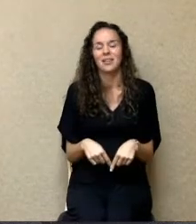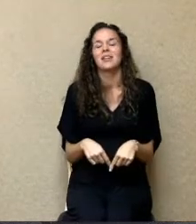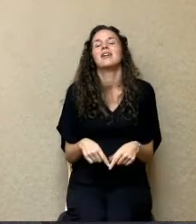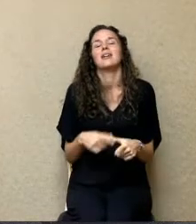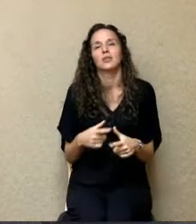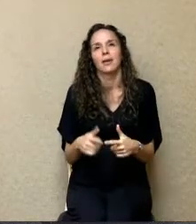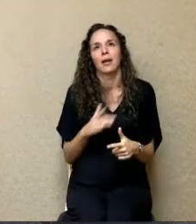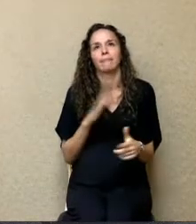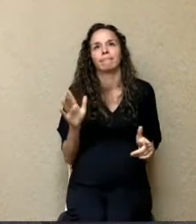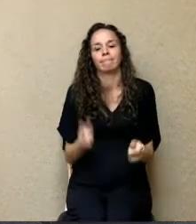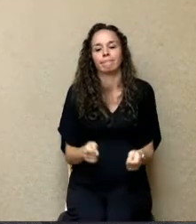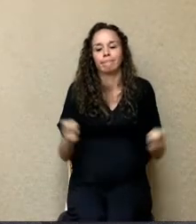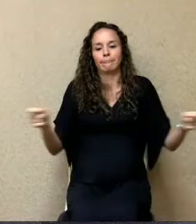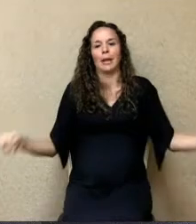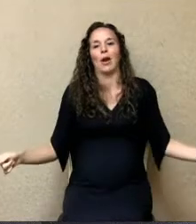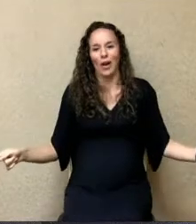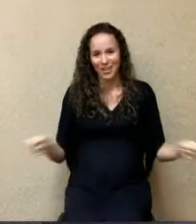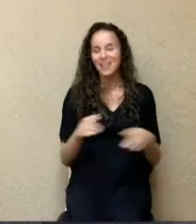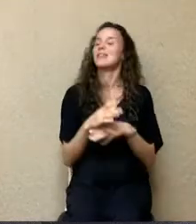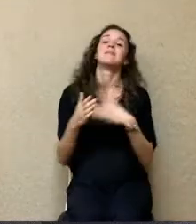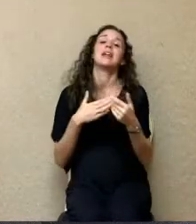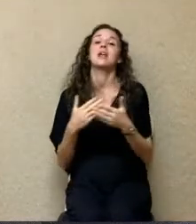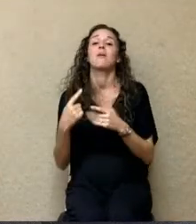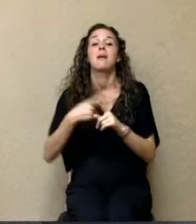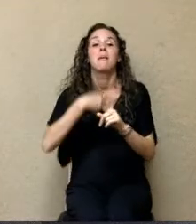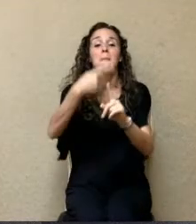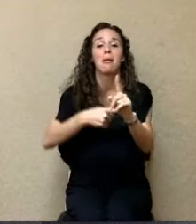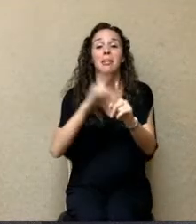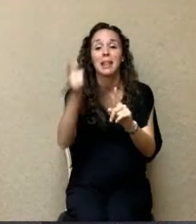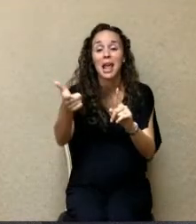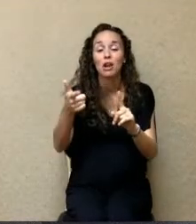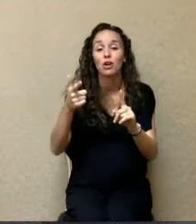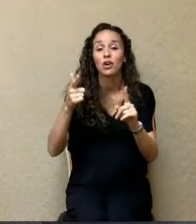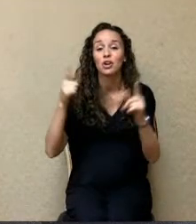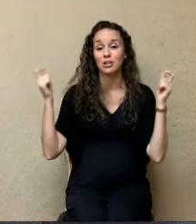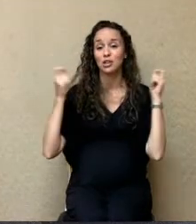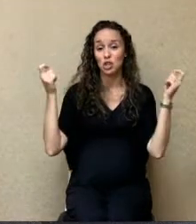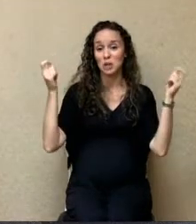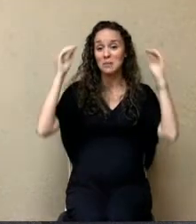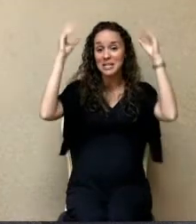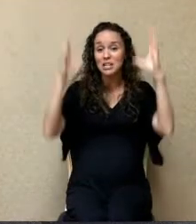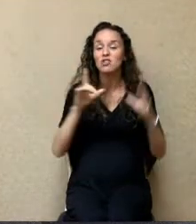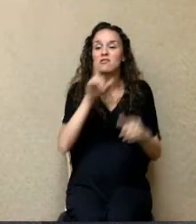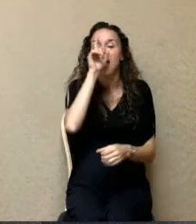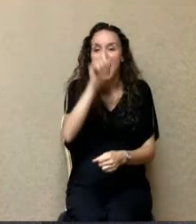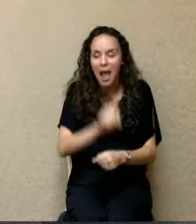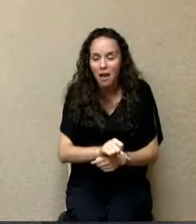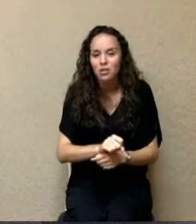But then it was so great. One month later I'm in the same school, the P.E. teacher, the gym teacher actually has a roll of